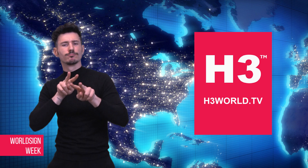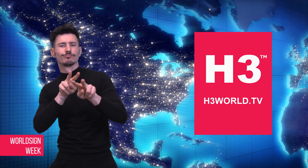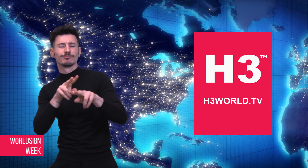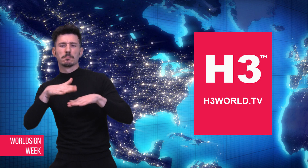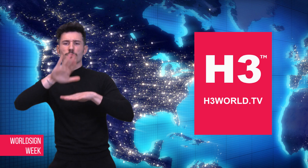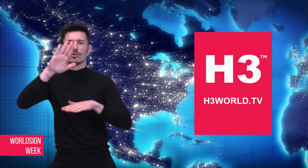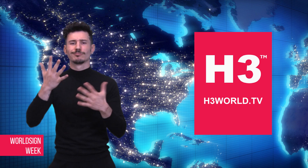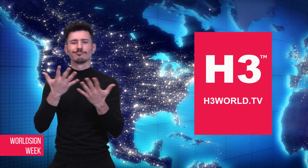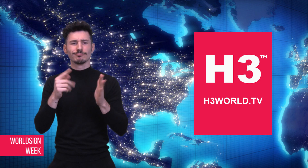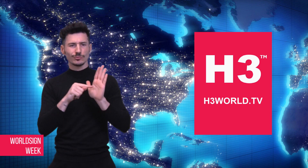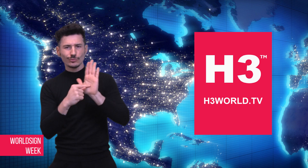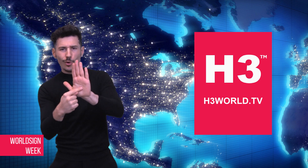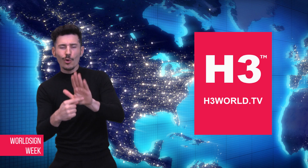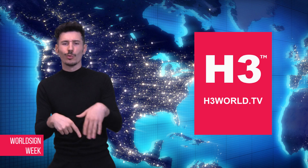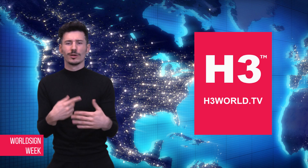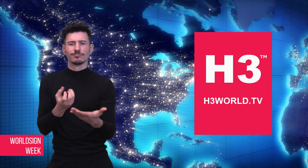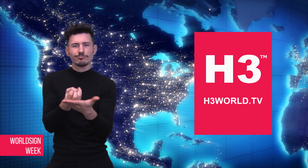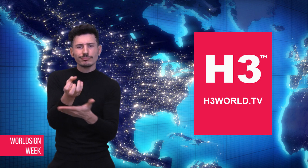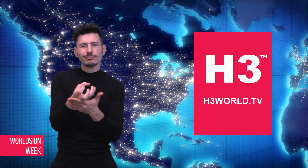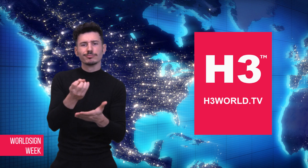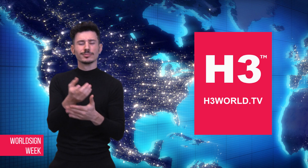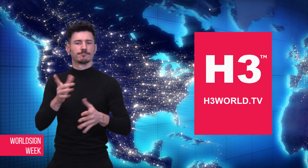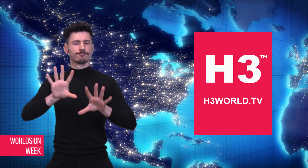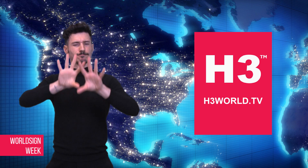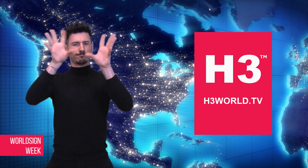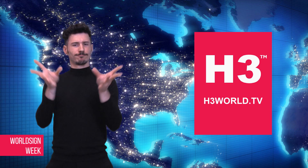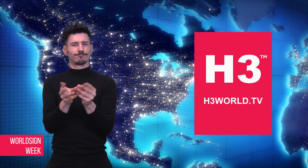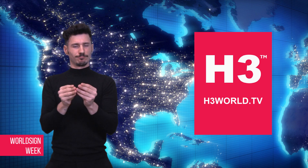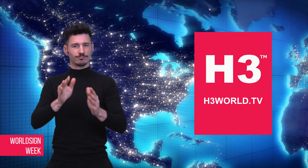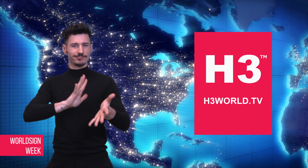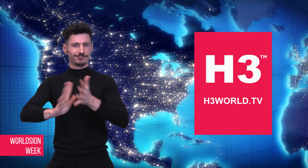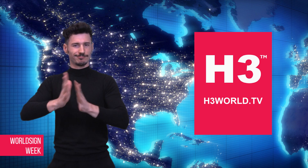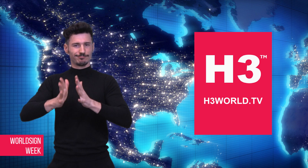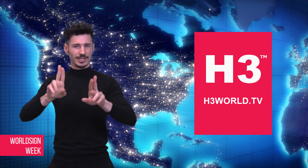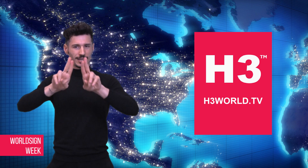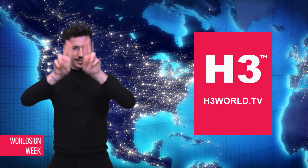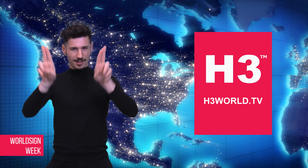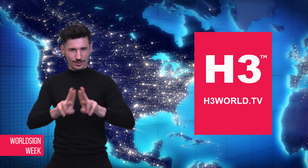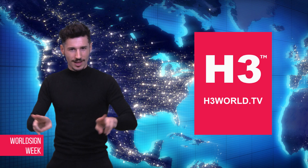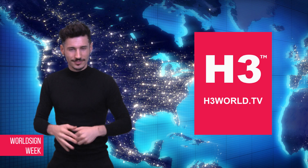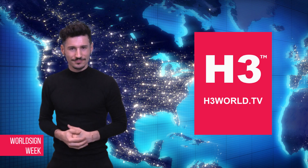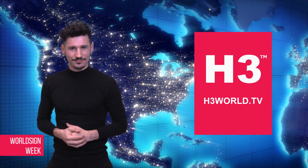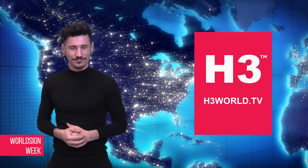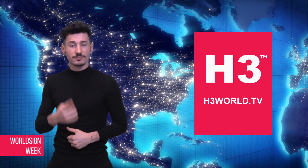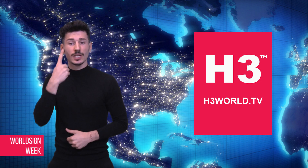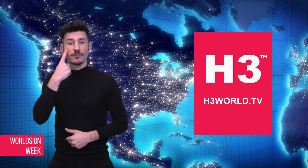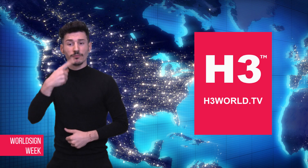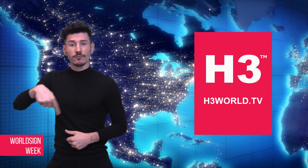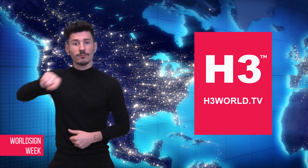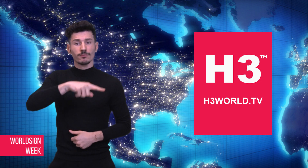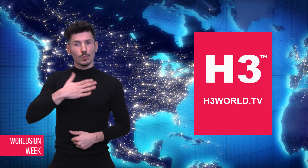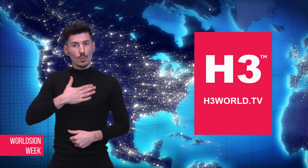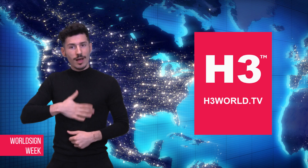H3WORLD.TV for more shows, all in International Sign.